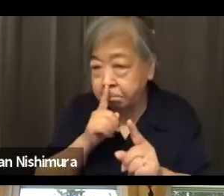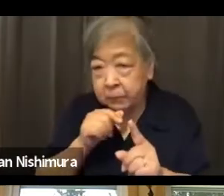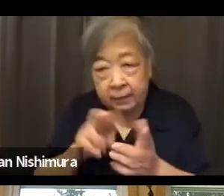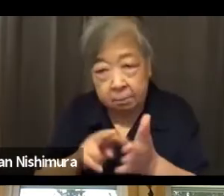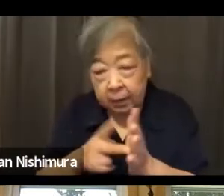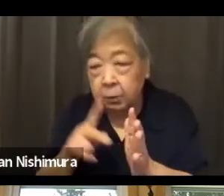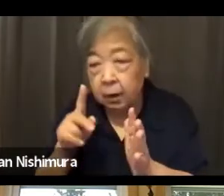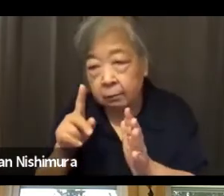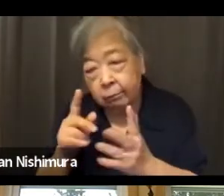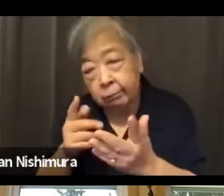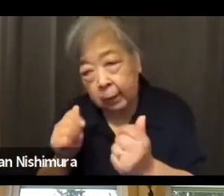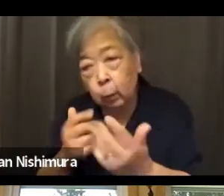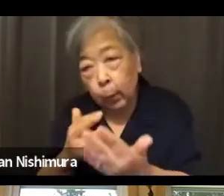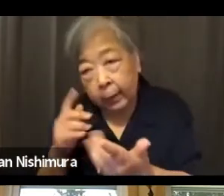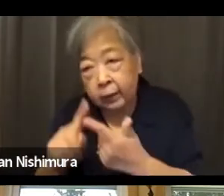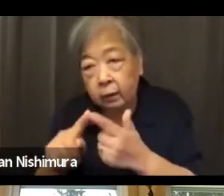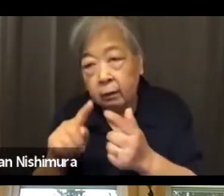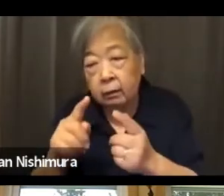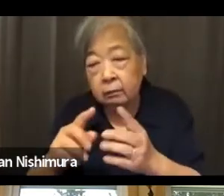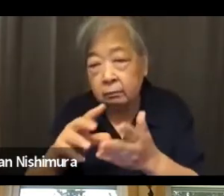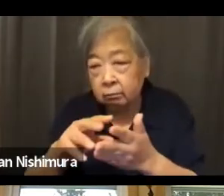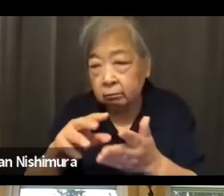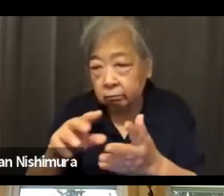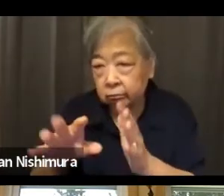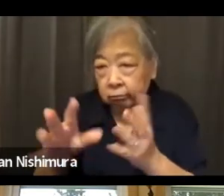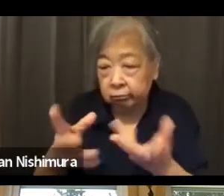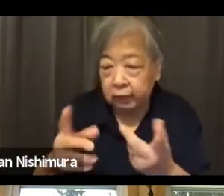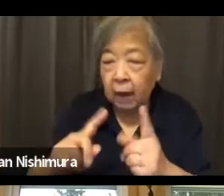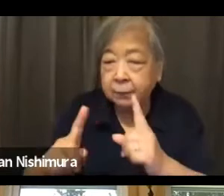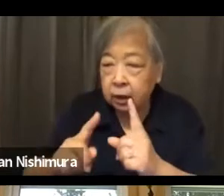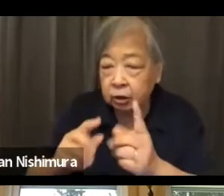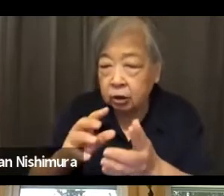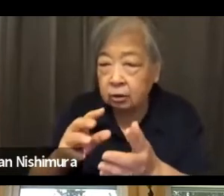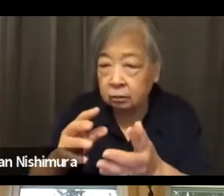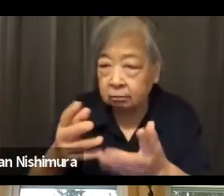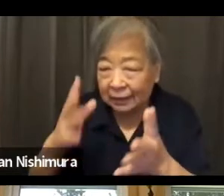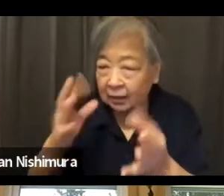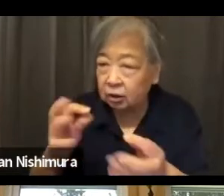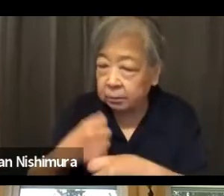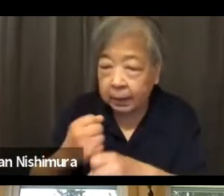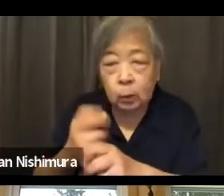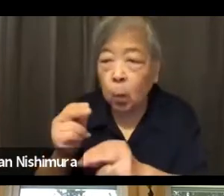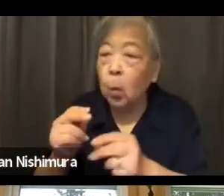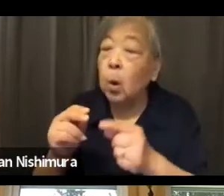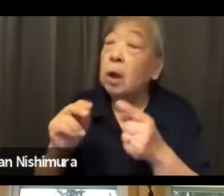The earlier a student begins the dialogue with the Disability Resources access consultant